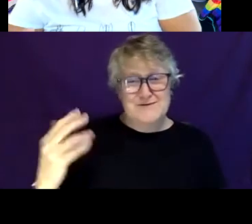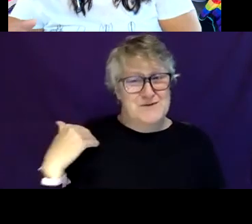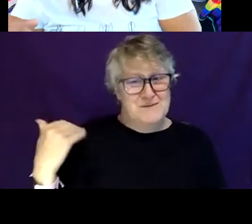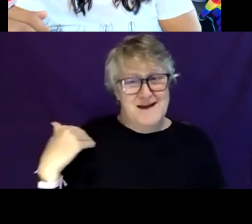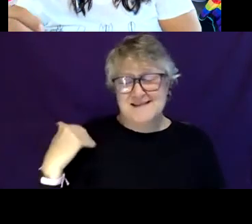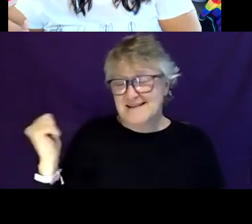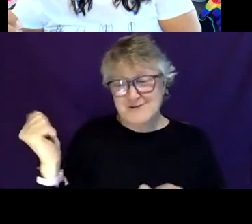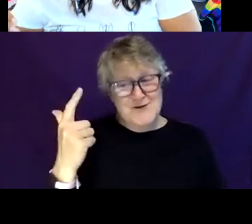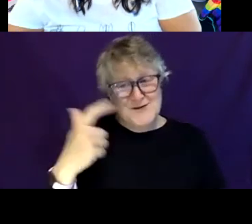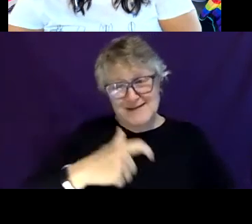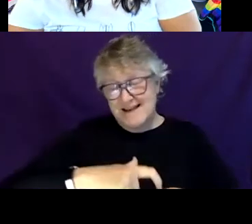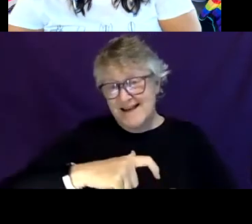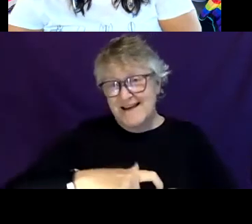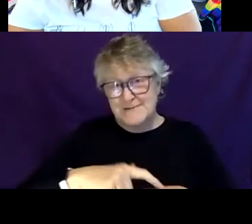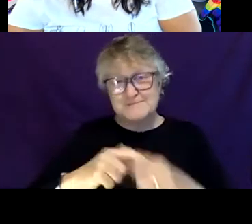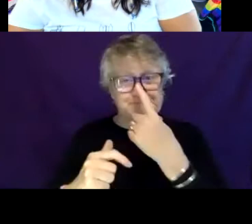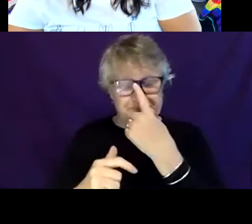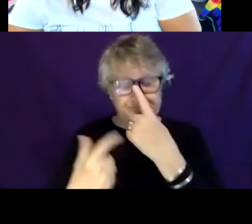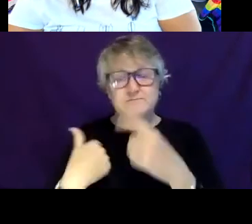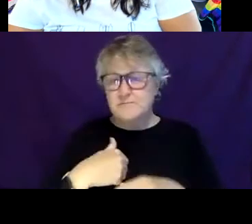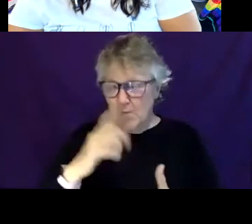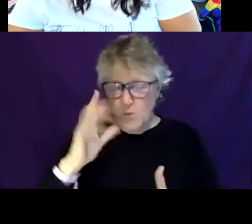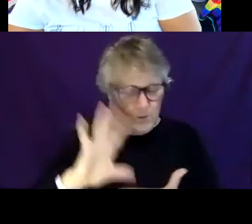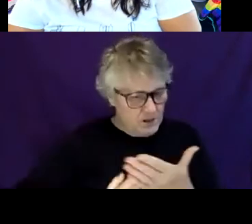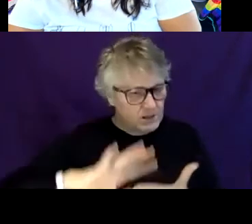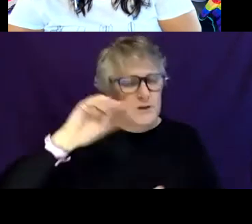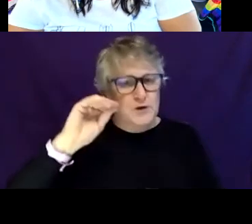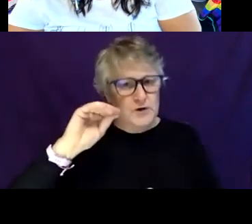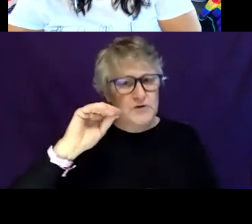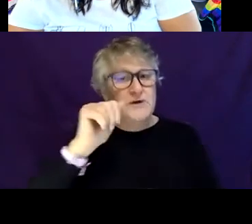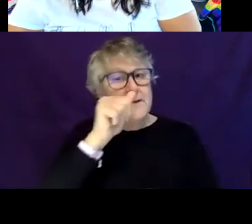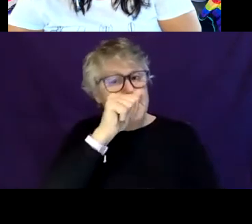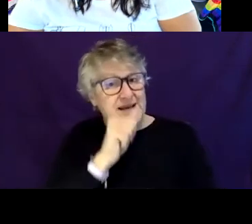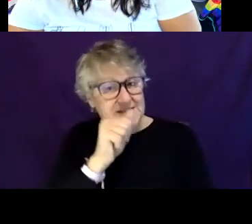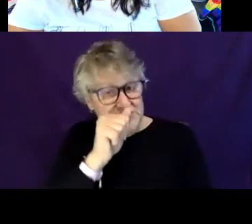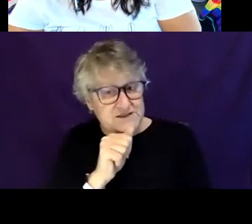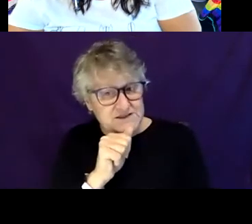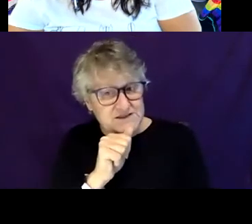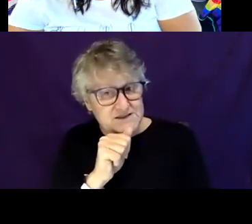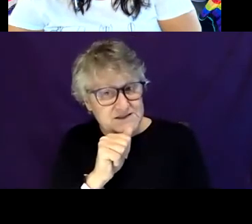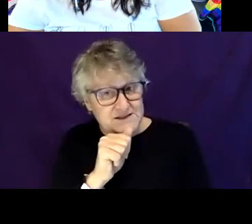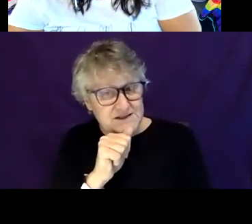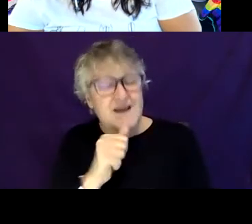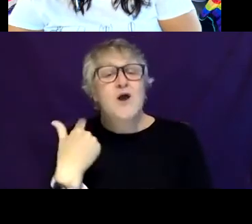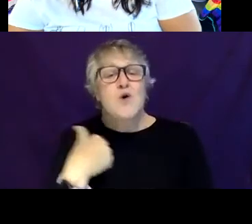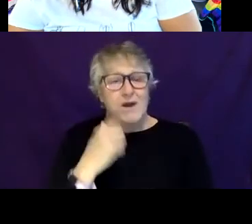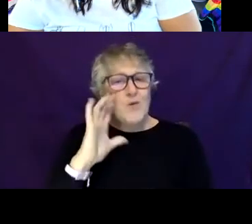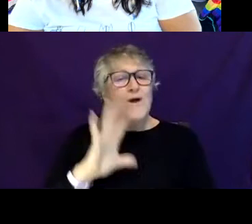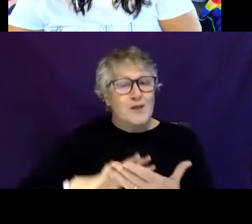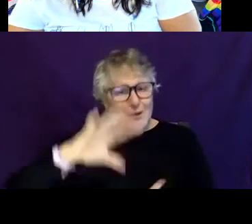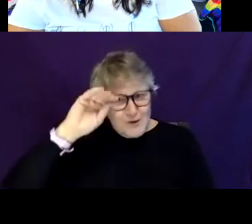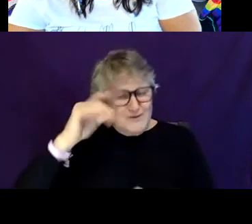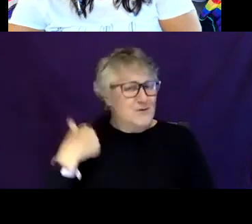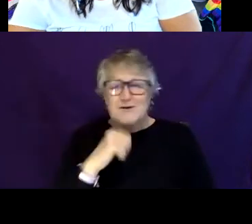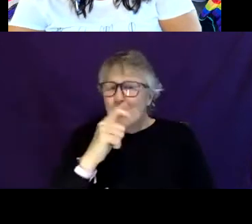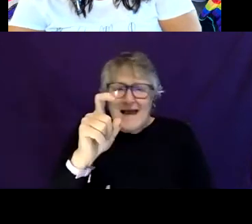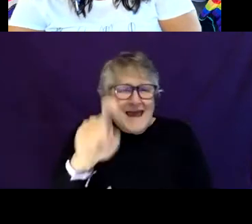And we will learn patience, and we know that we don't have to have all of the answers today.